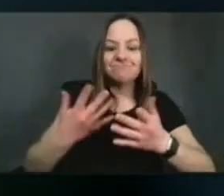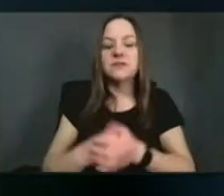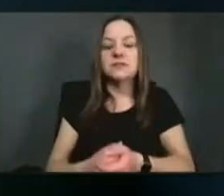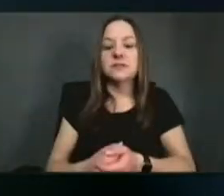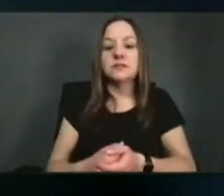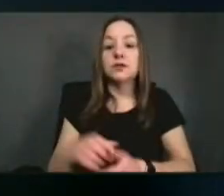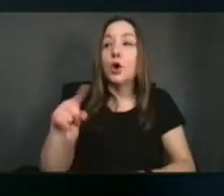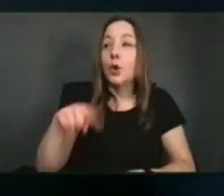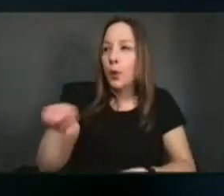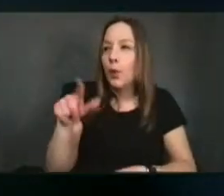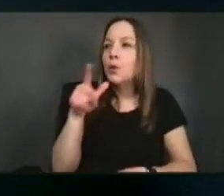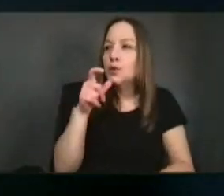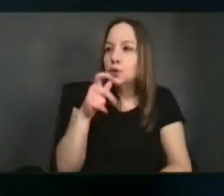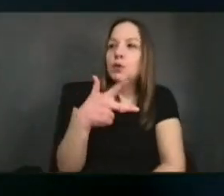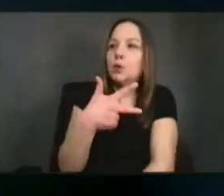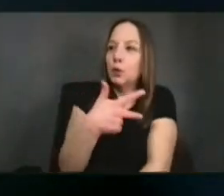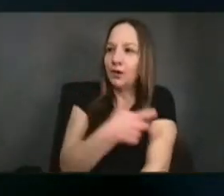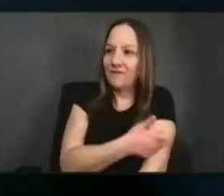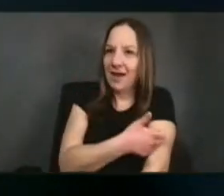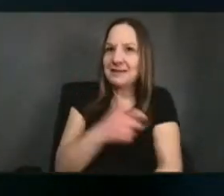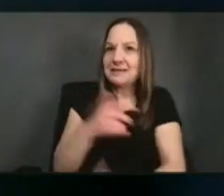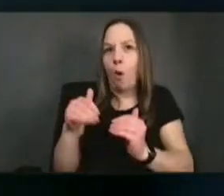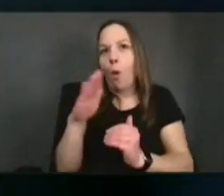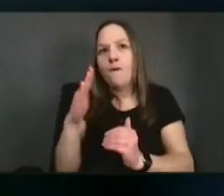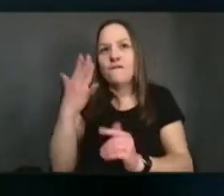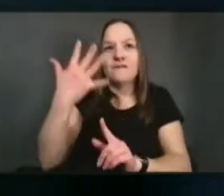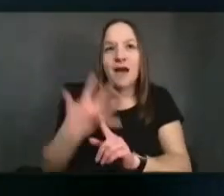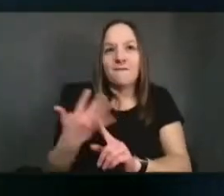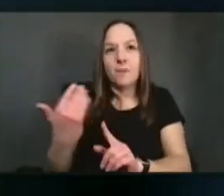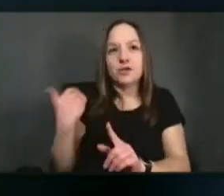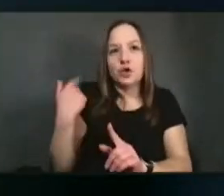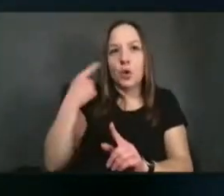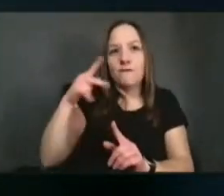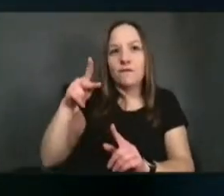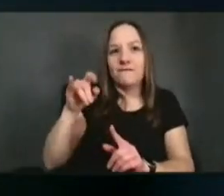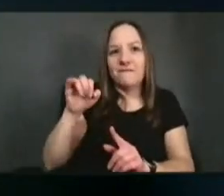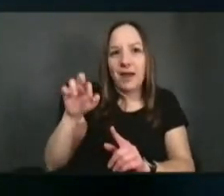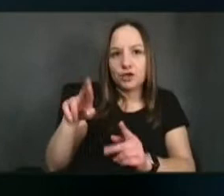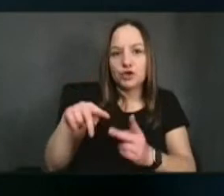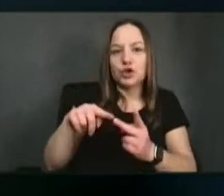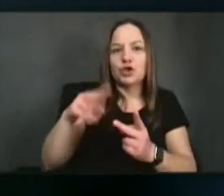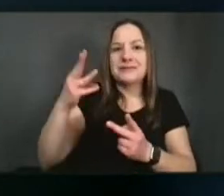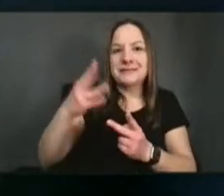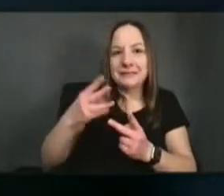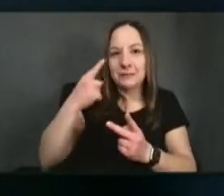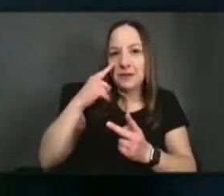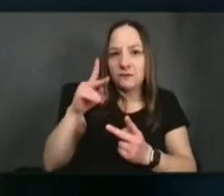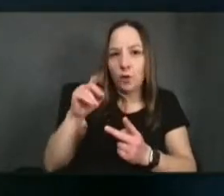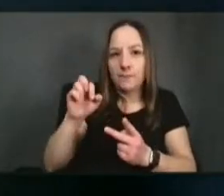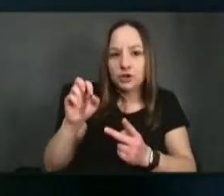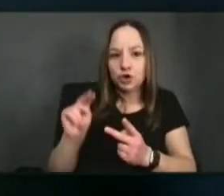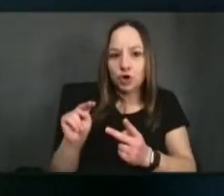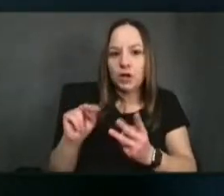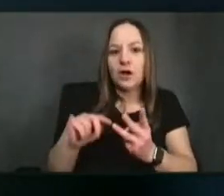defense And for those that were vaccinated, uh more than five months ago for five or more than